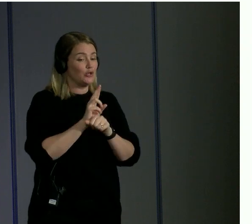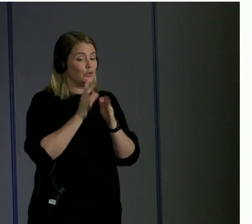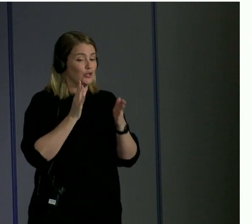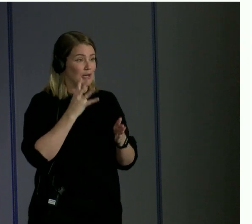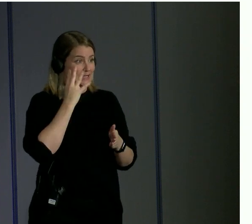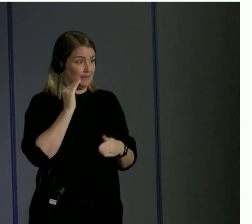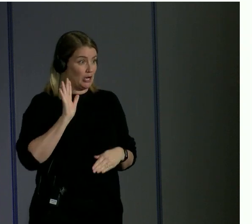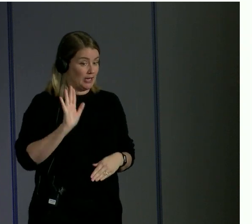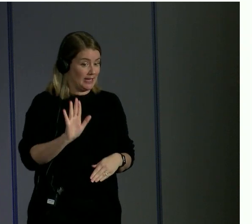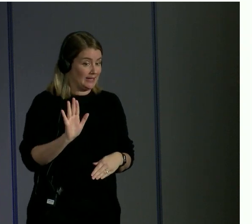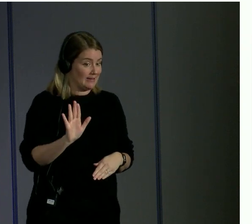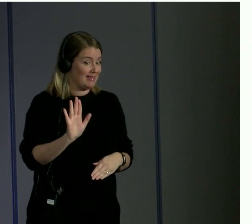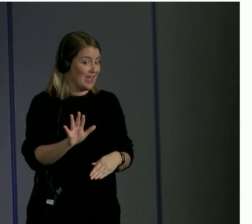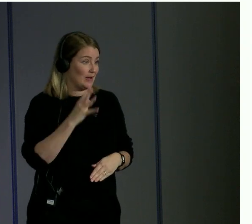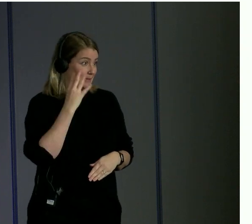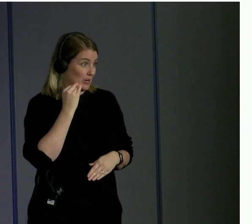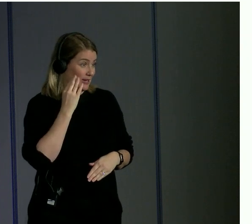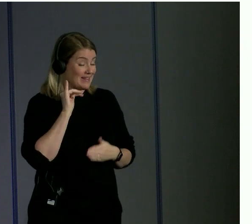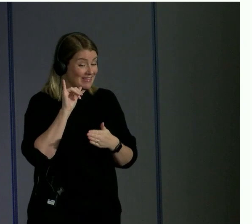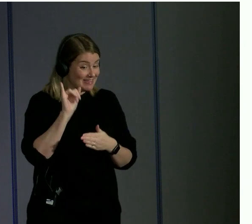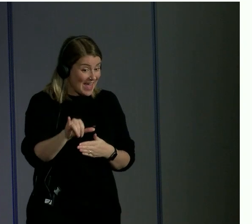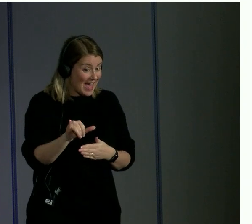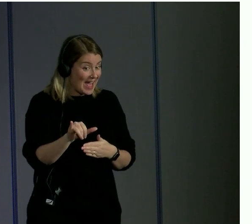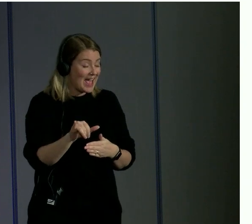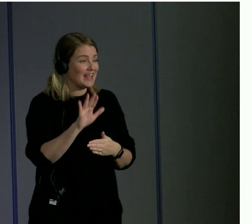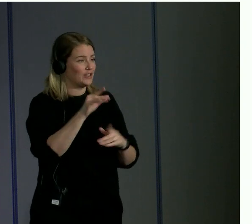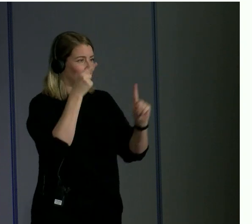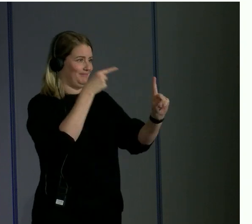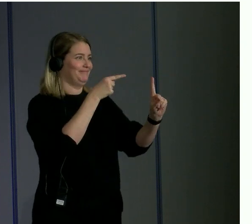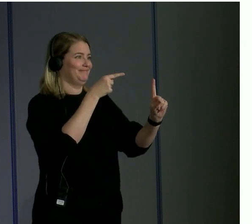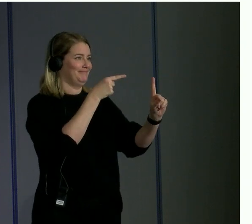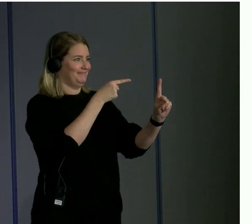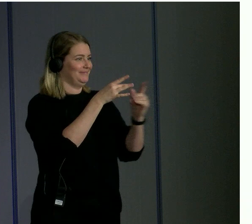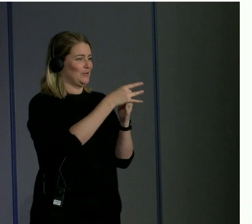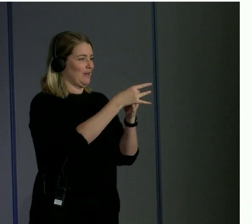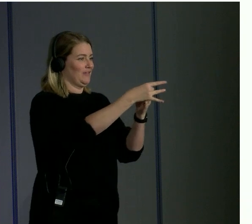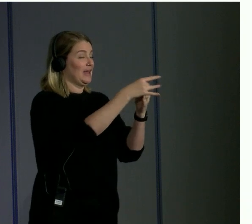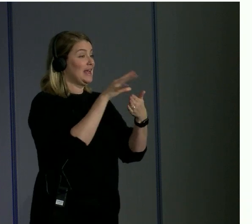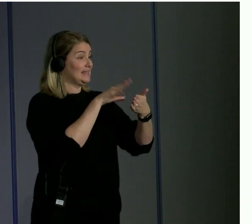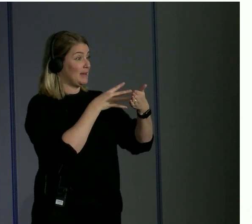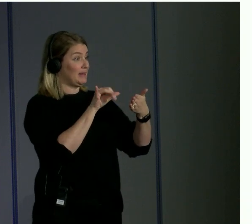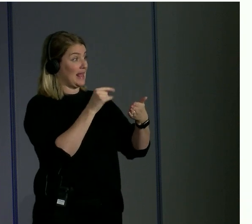That is your key driver. Because when you have a table like this which is a table showing about